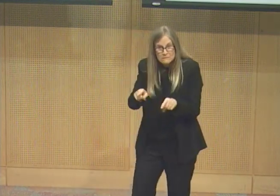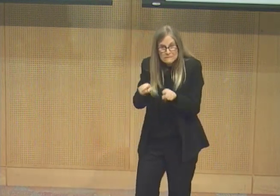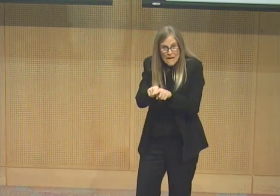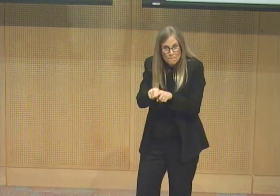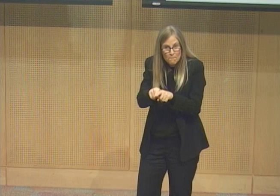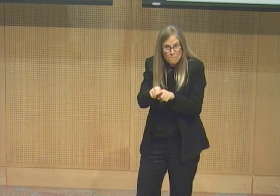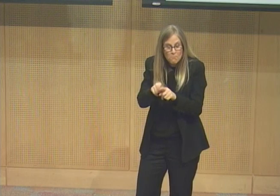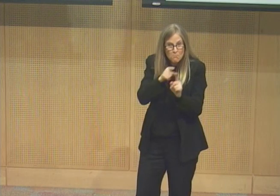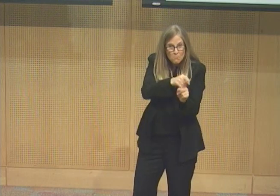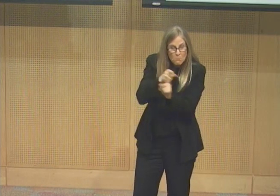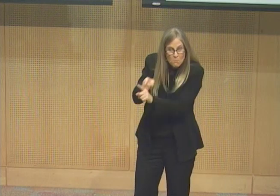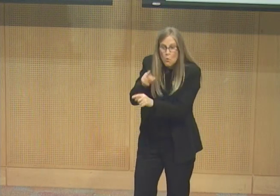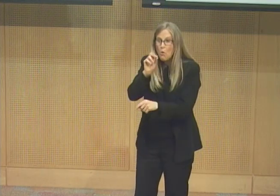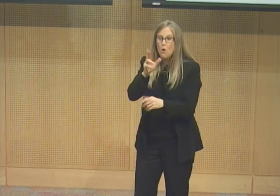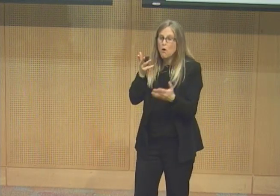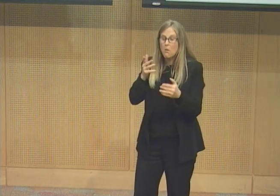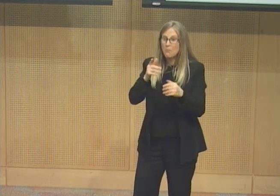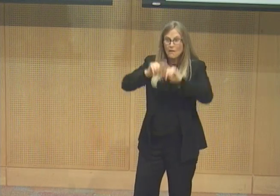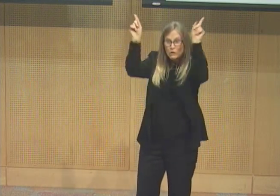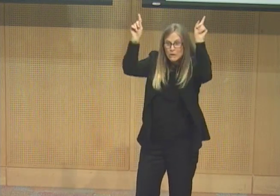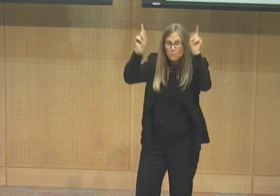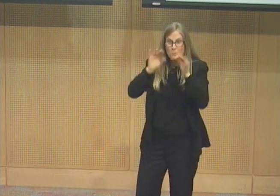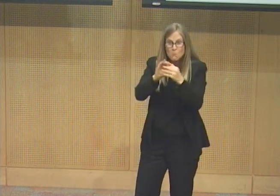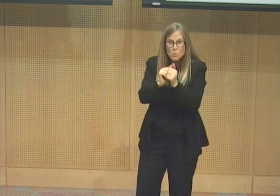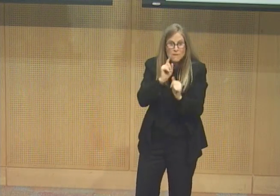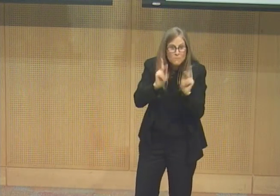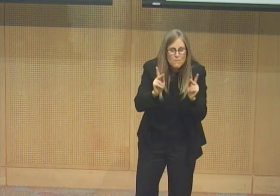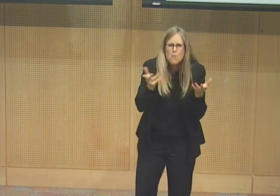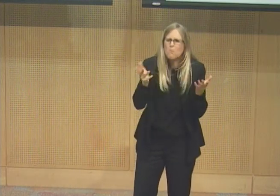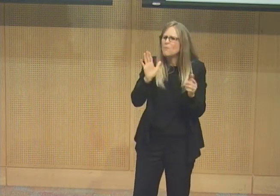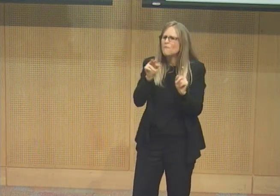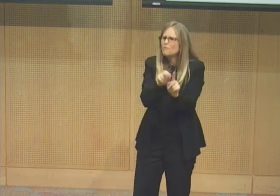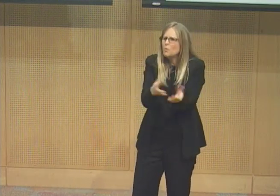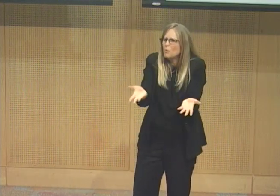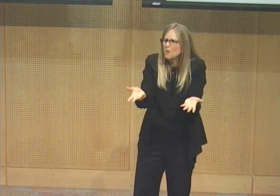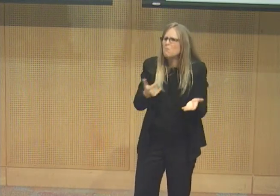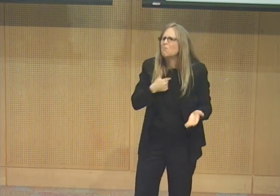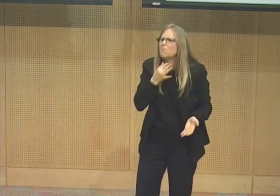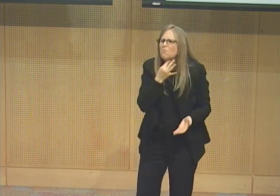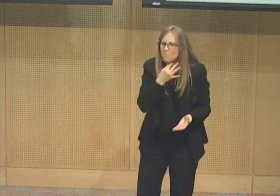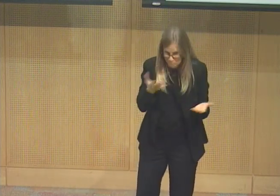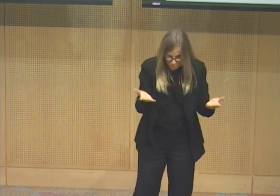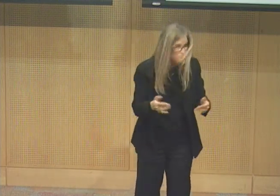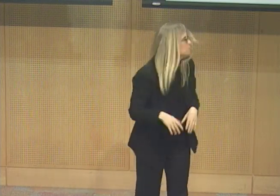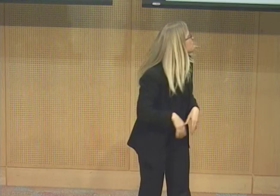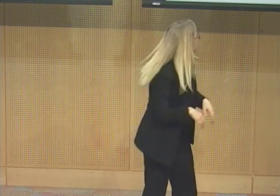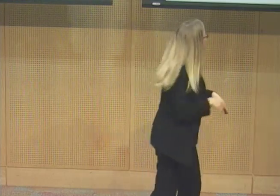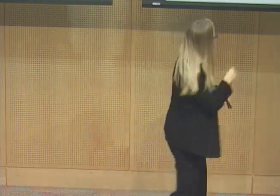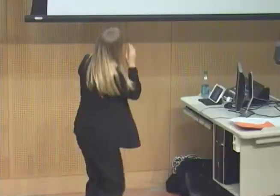based on our understanding of the world at large, so I wondered if those same patterns and implications